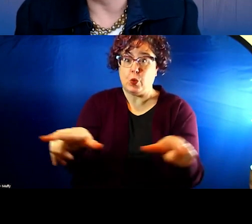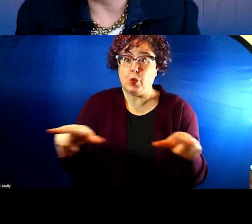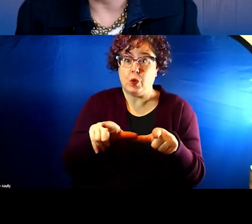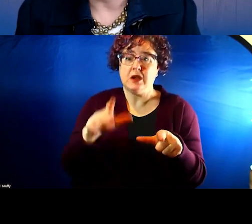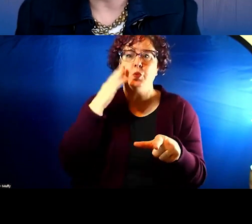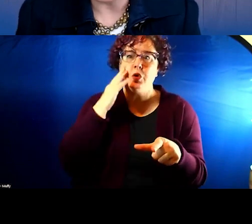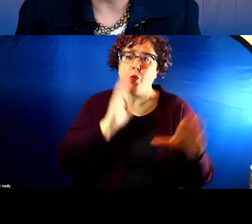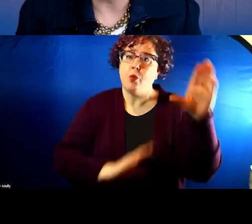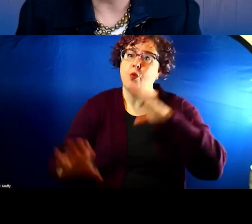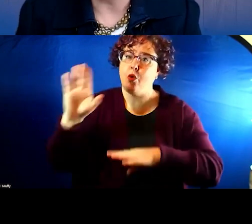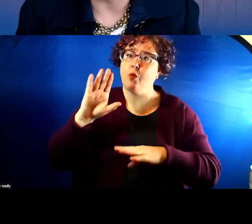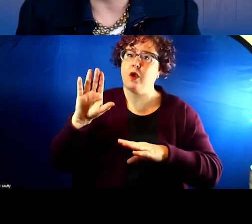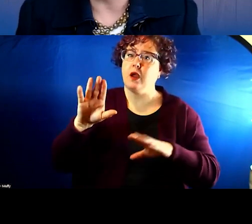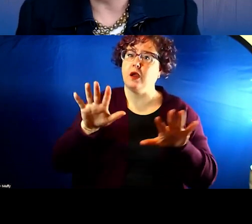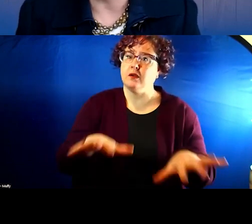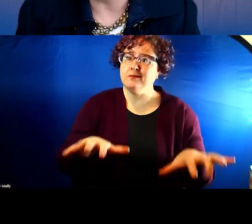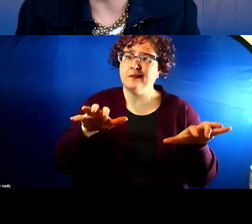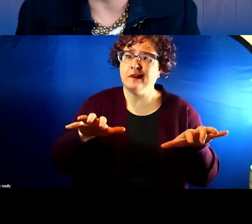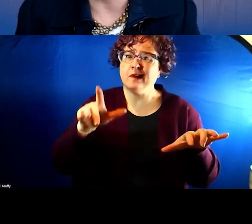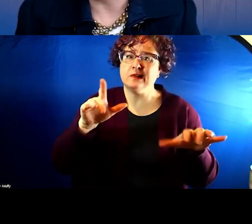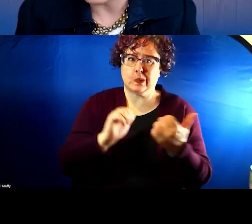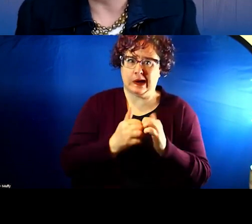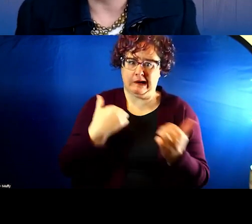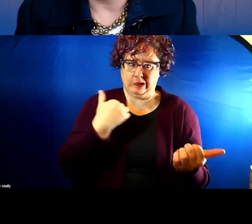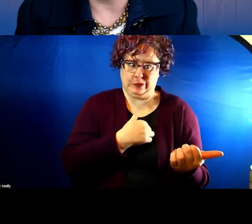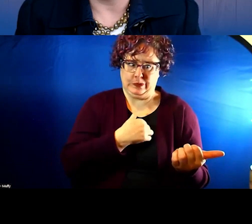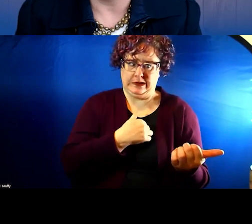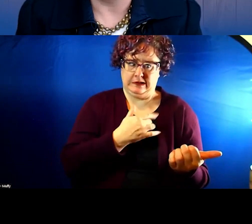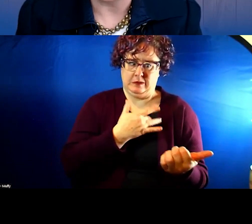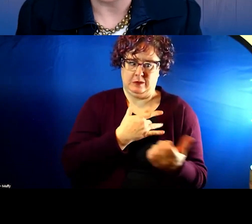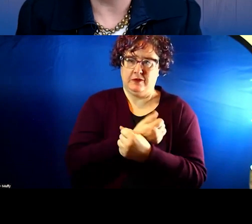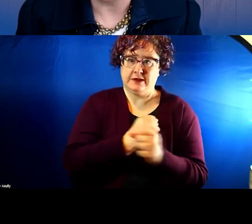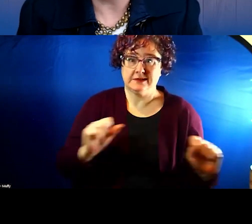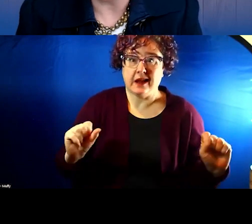HOW DO WE COULD IT SO PEOPLE FEEL SAFE WHEN THEY CALL IN AND